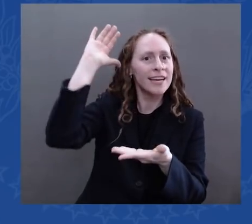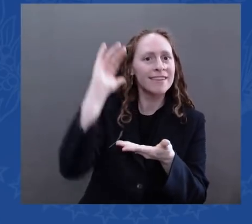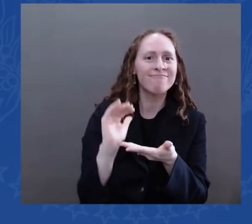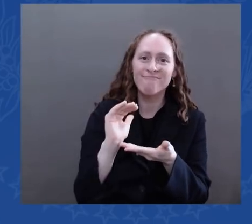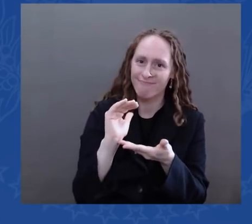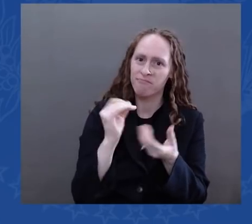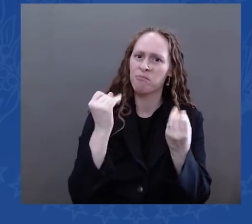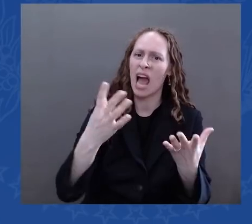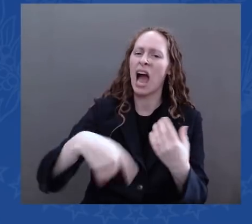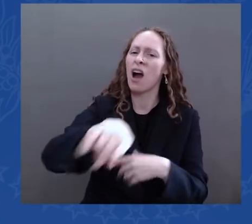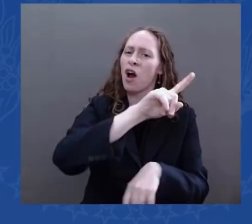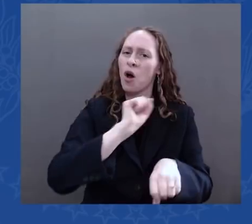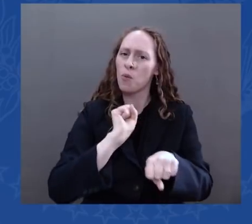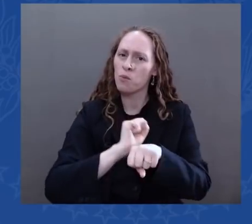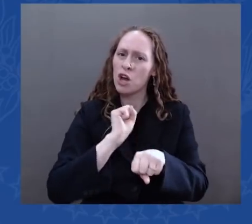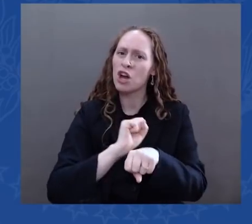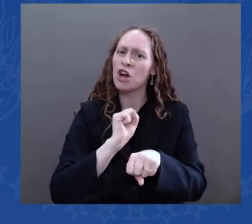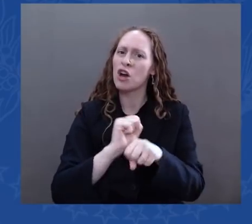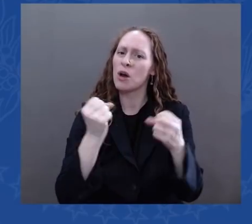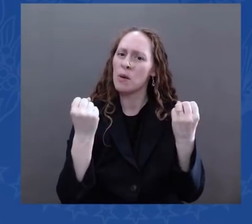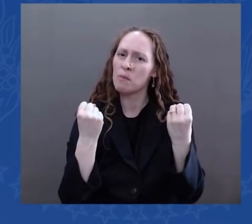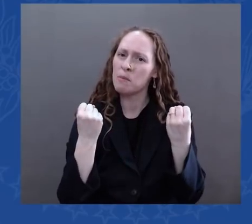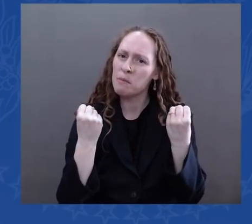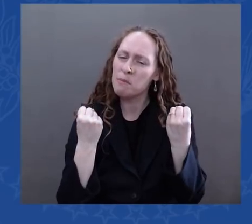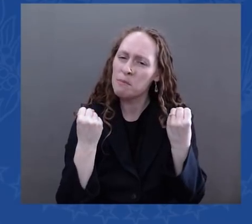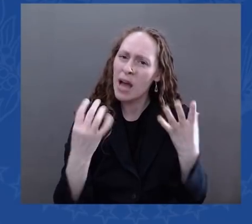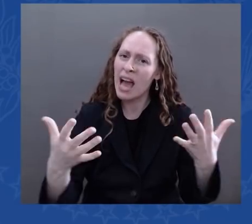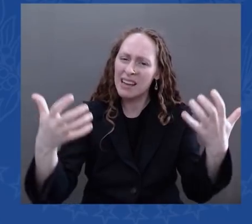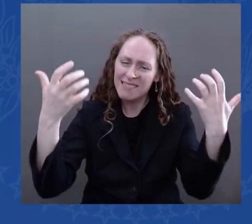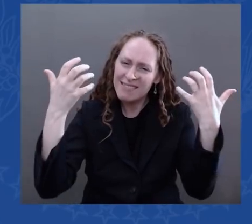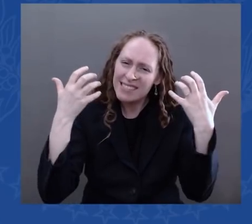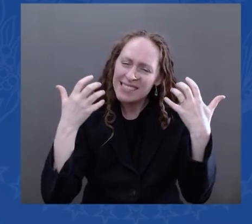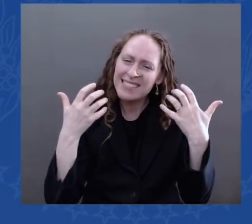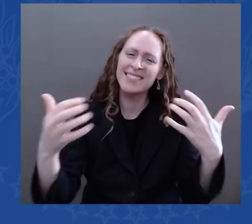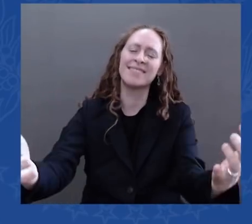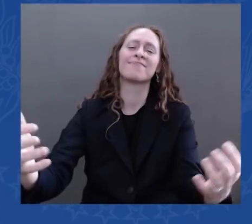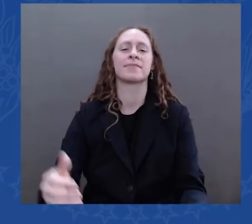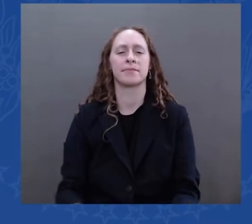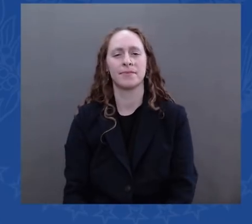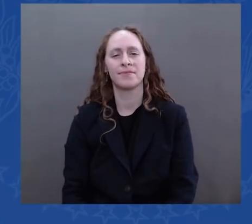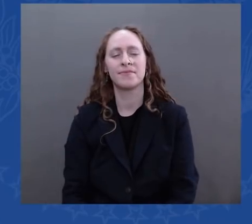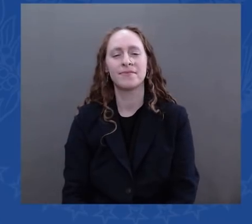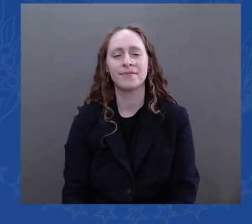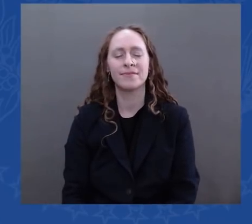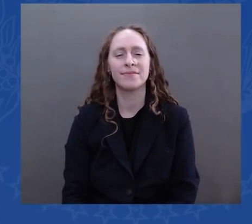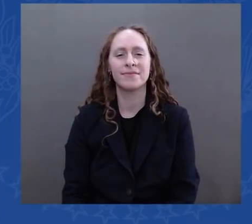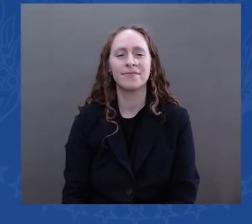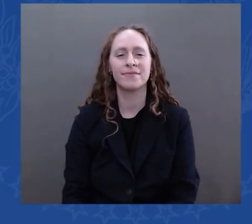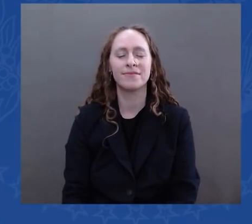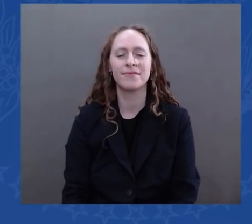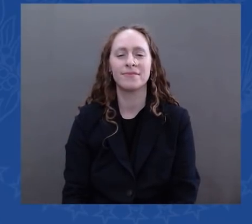I'm calling for new pandemic subsidies for large businesses -- to not continue those because those businesses are back